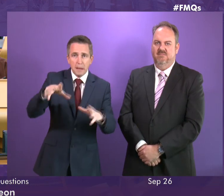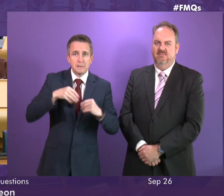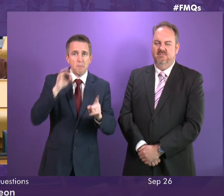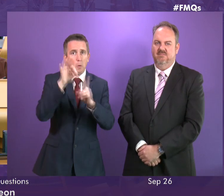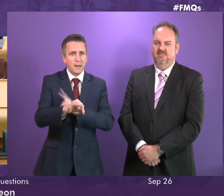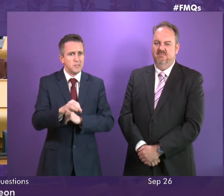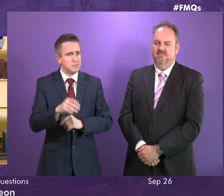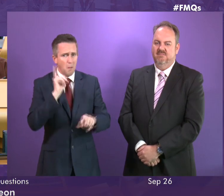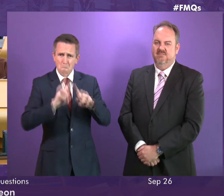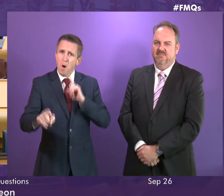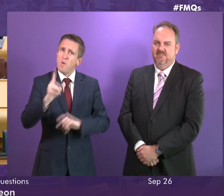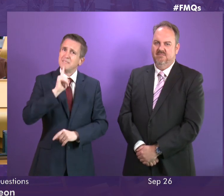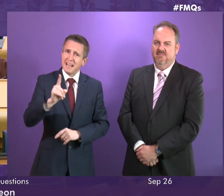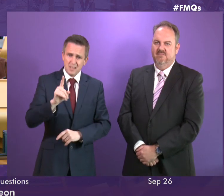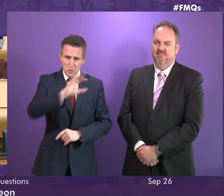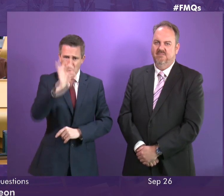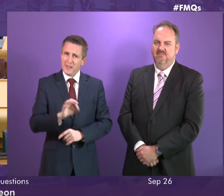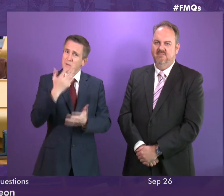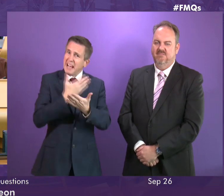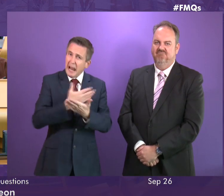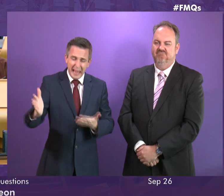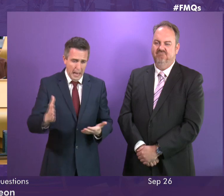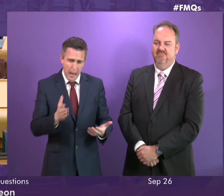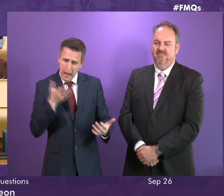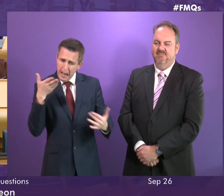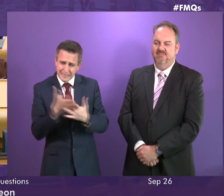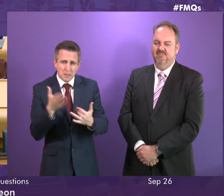was anything other than clear, understandable, comprehensible and completely transparent.